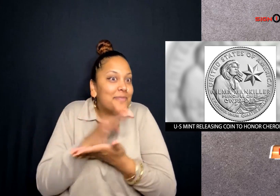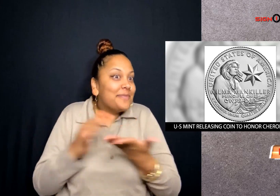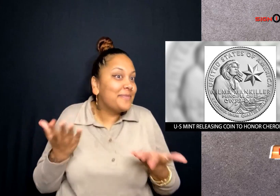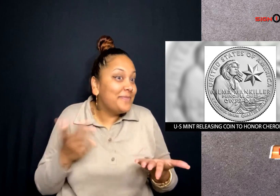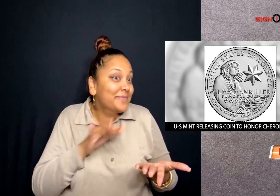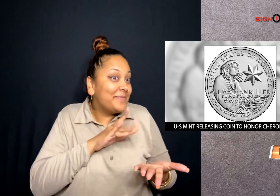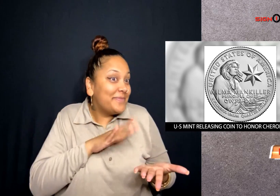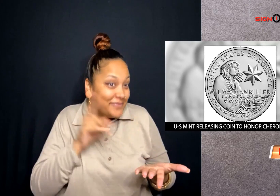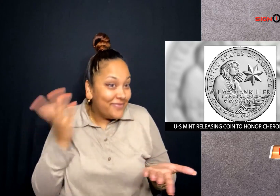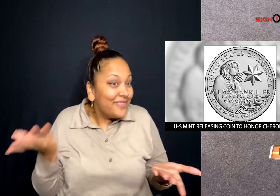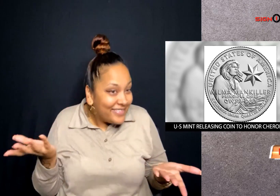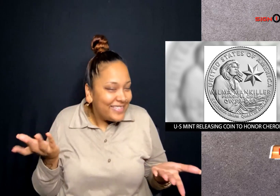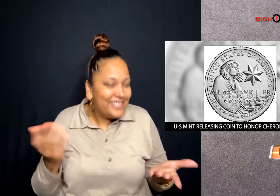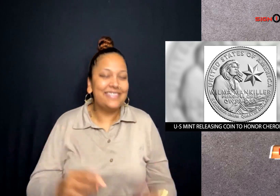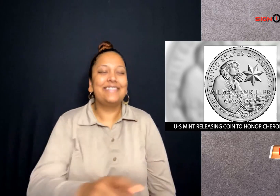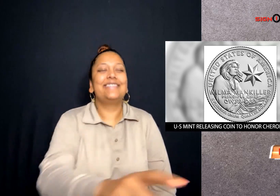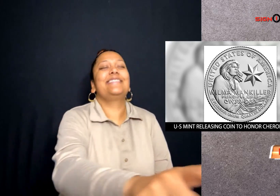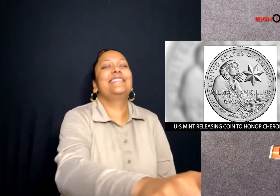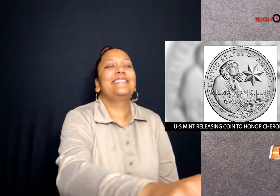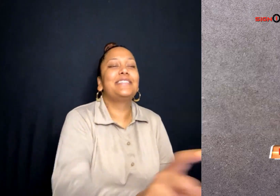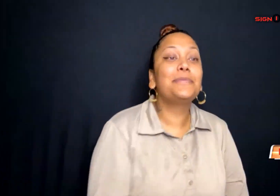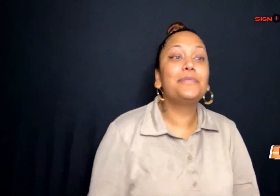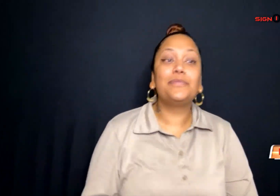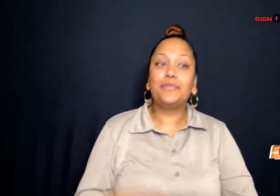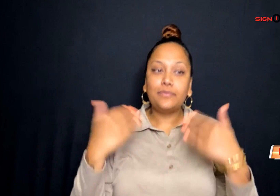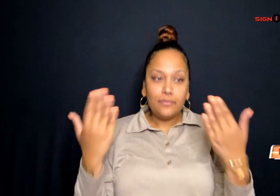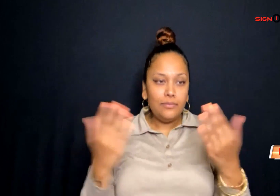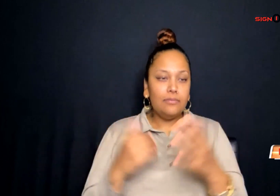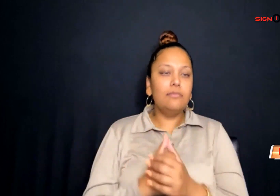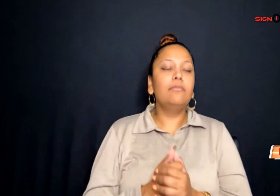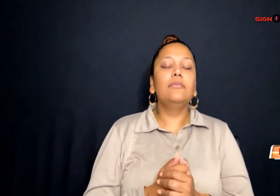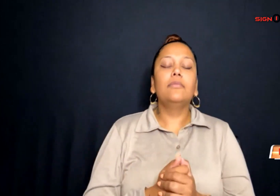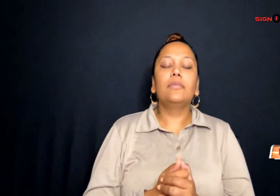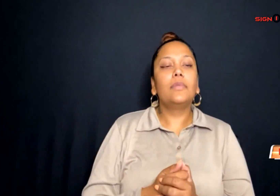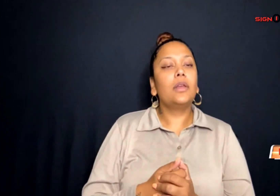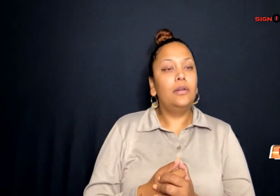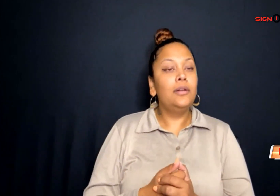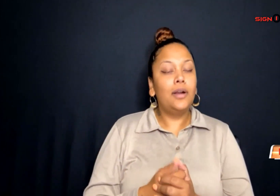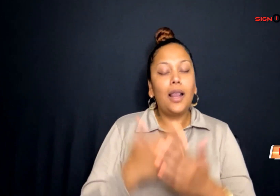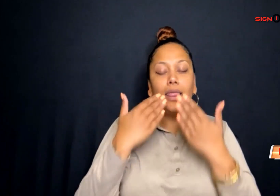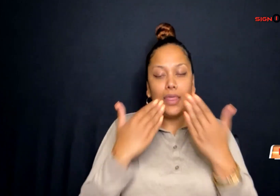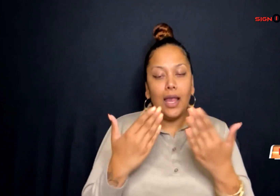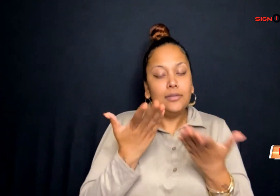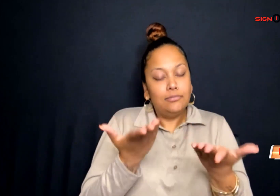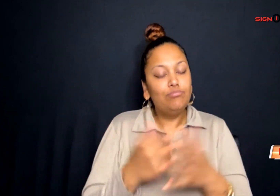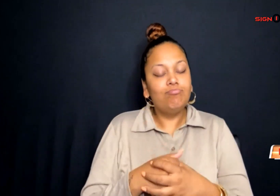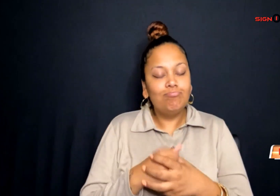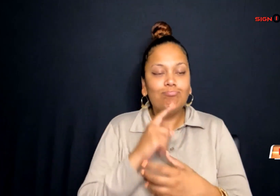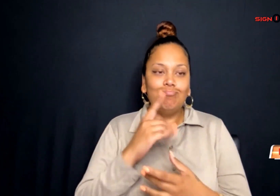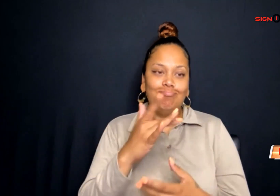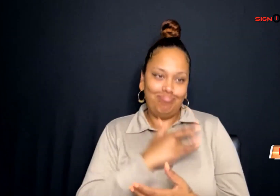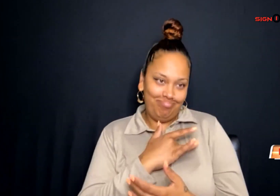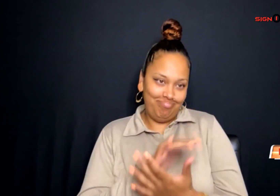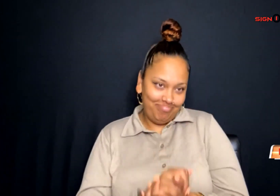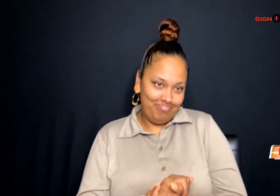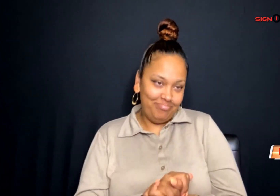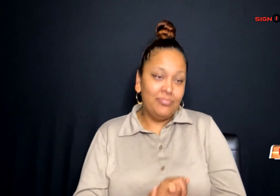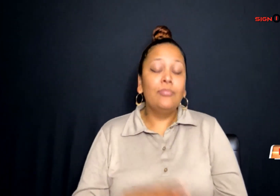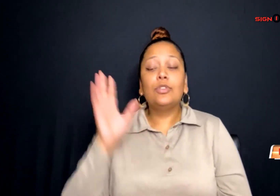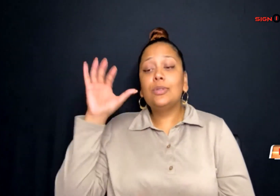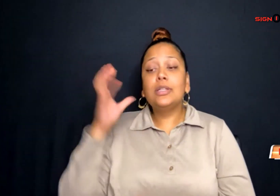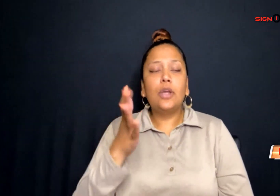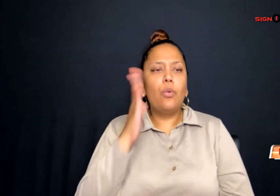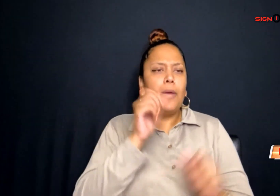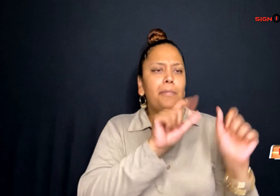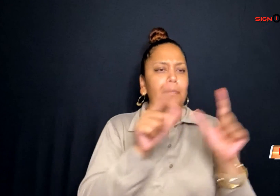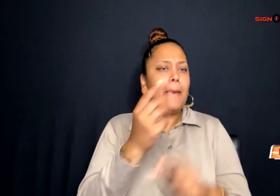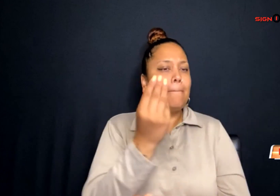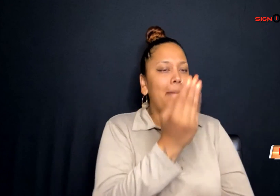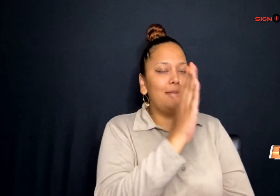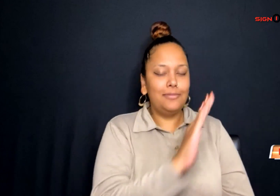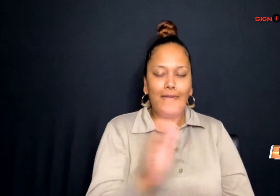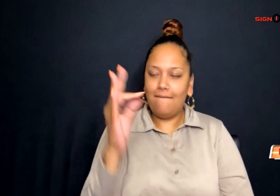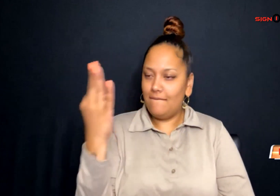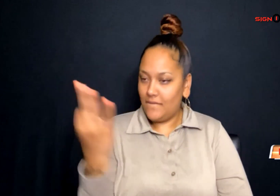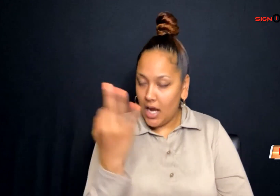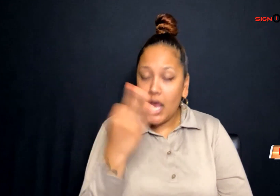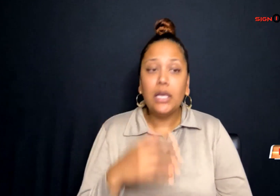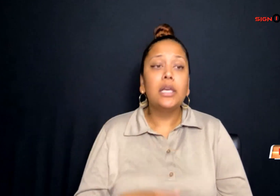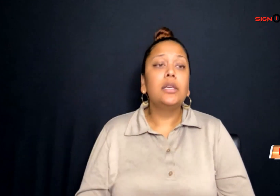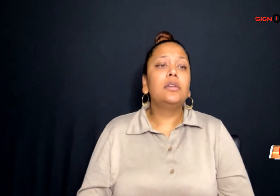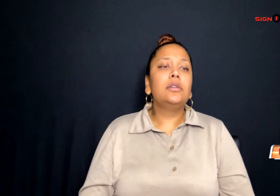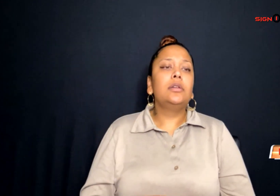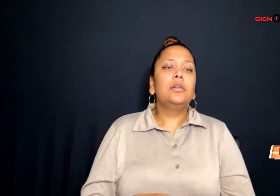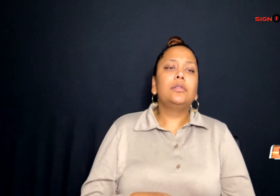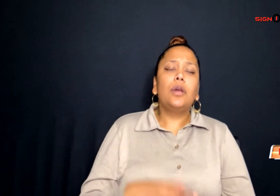might want to keep it before you use it cool Sign1News will be broadcasting updates Monday